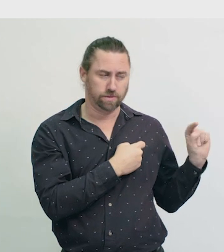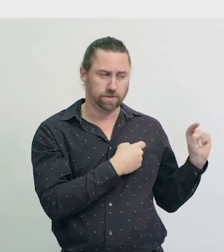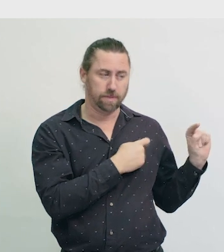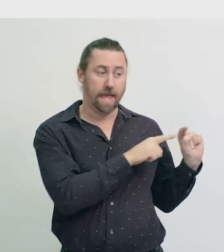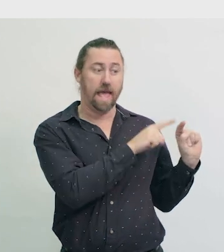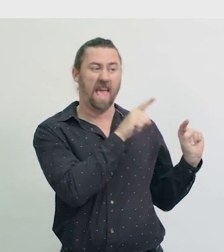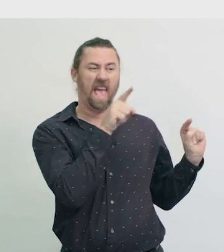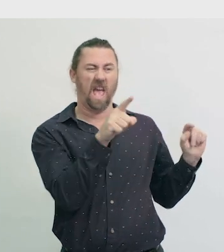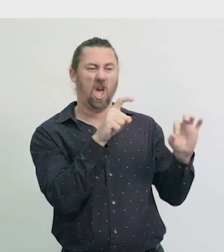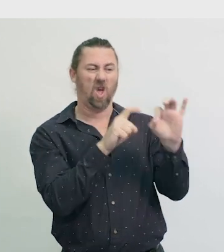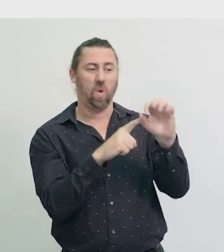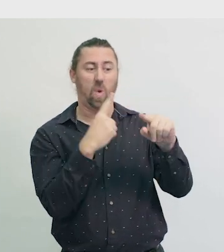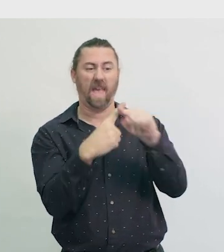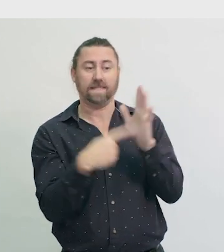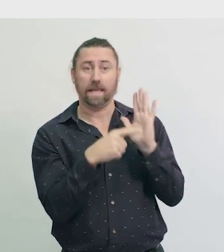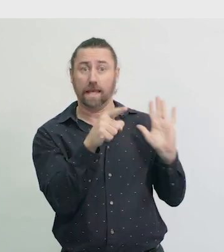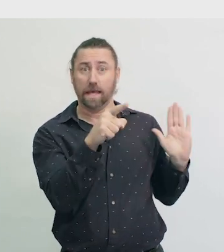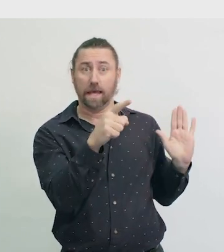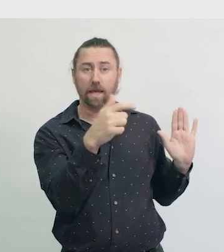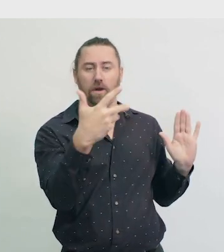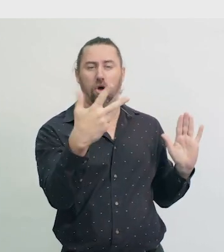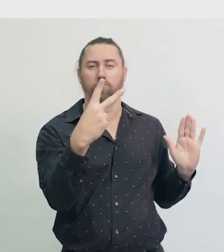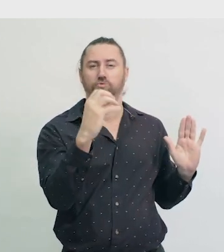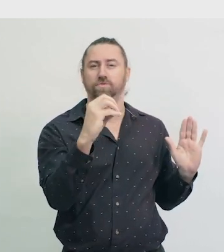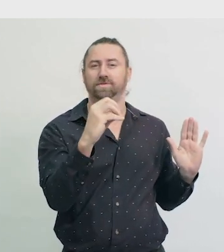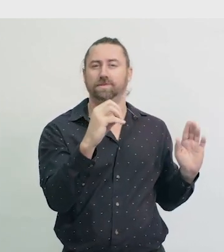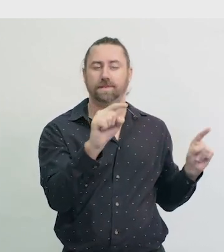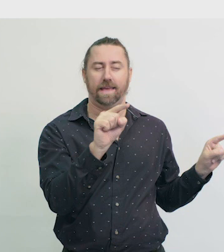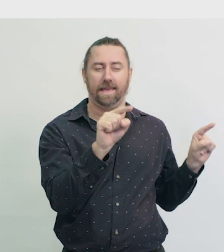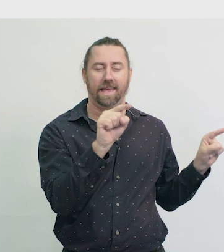That means Angle 'Q-X-T' also has to be 92 degrees.